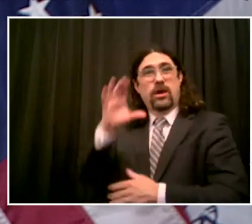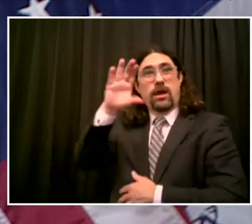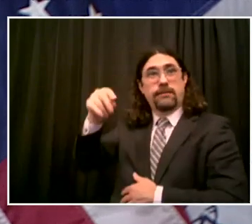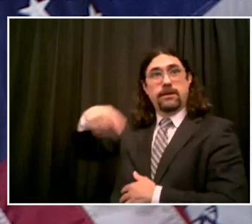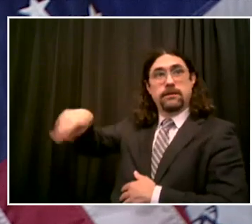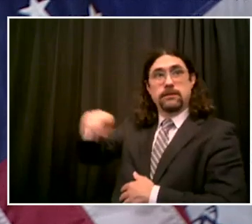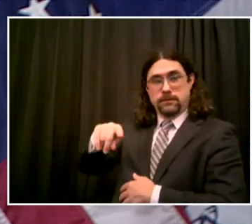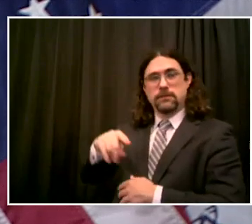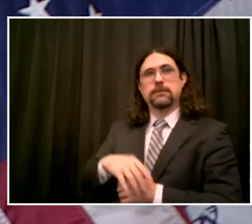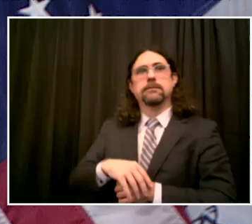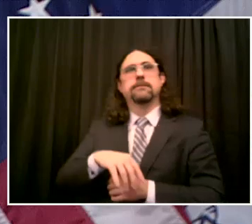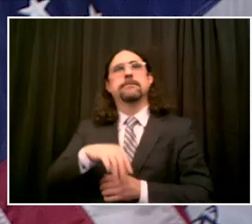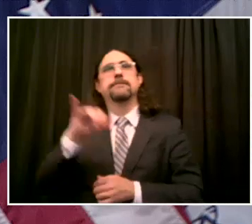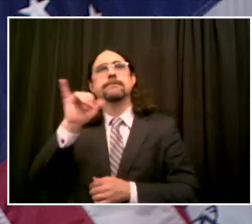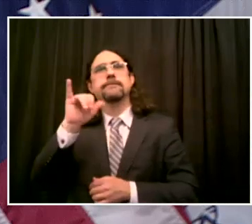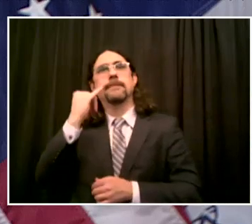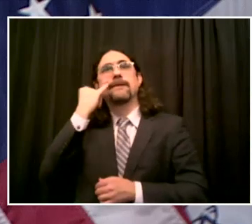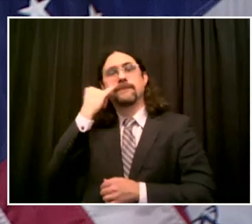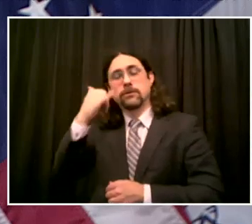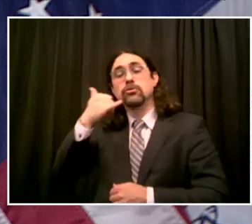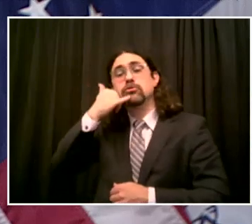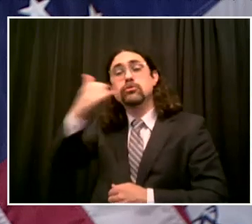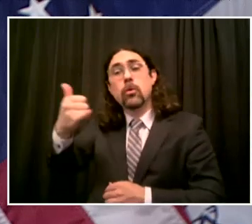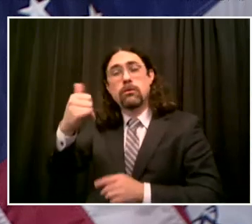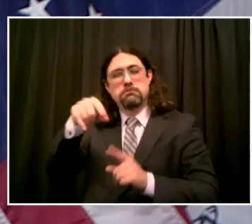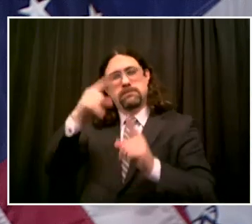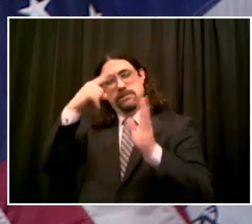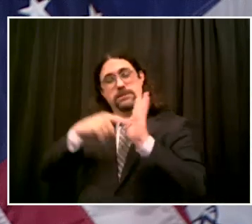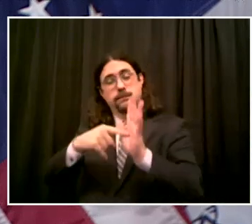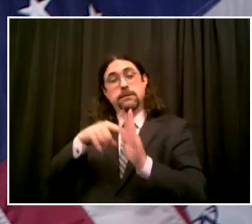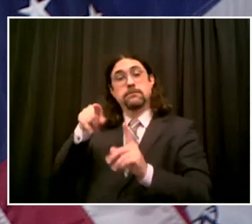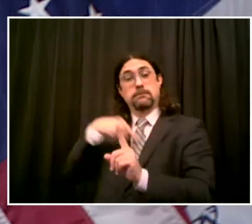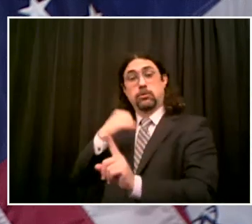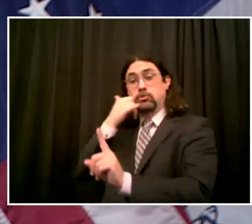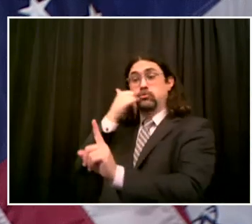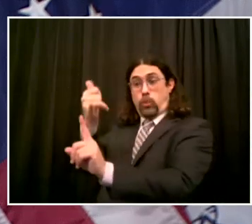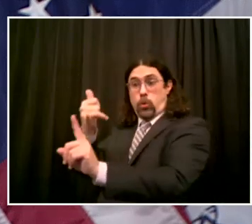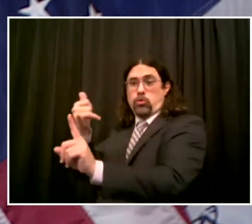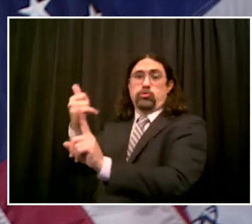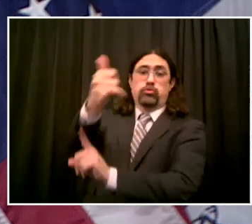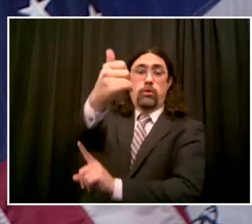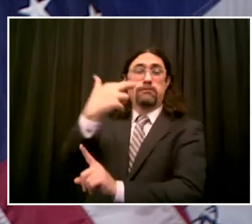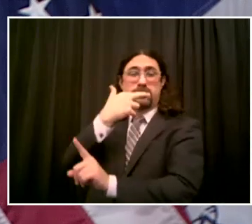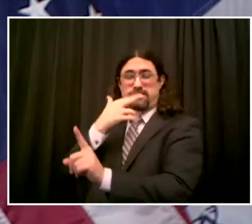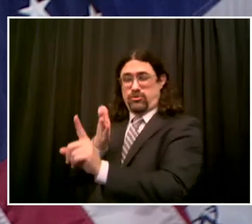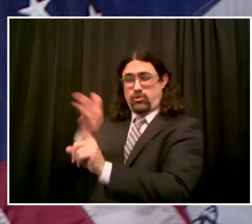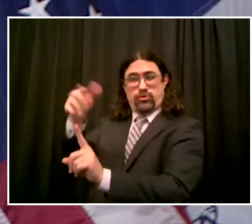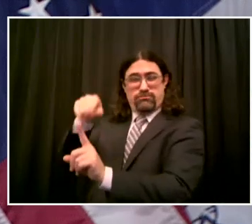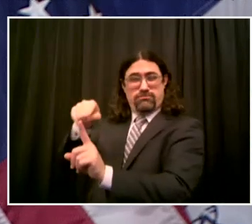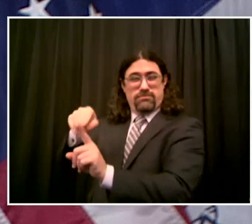PREVENTING THIRD PARTY DELIVERY SERVICES ORF ACHRNGGI AEE F FOR TELEPHONE RODERS IF ITID D